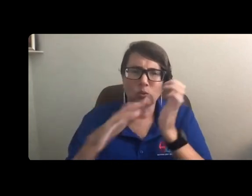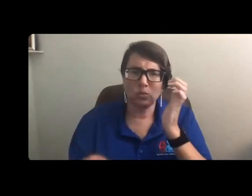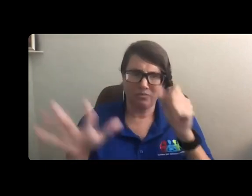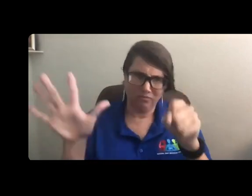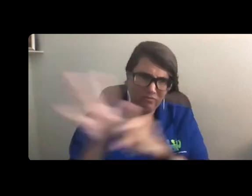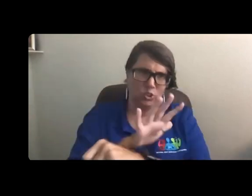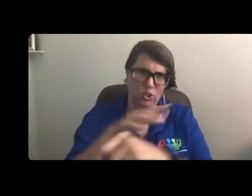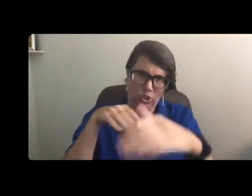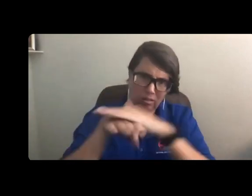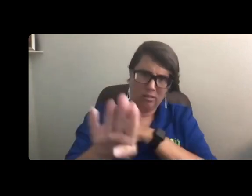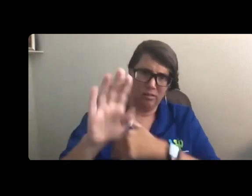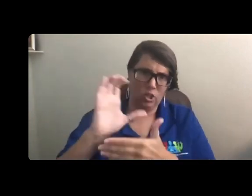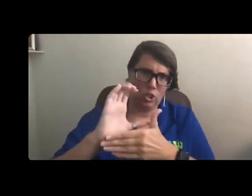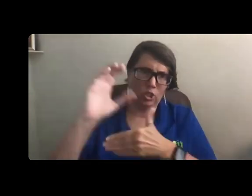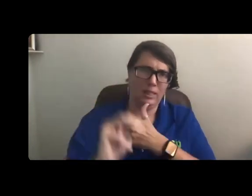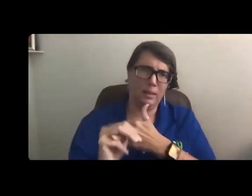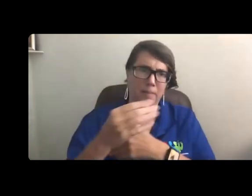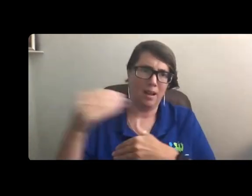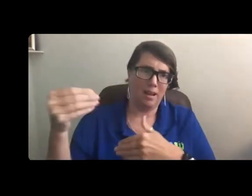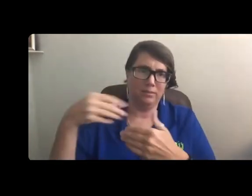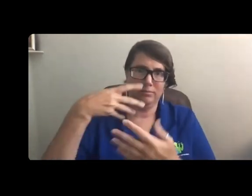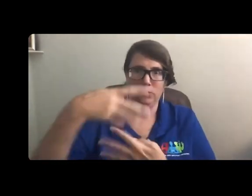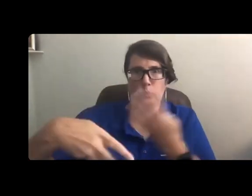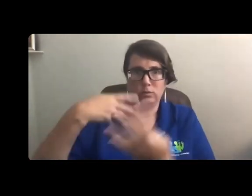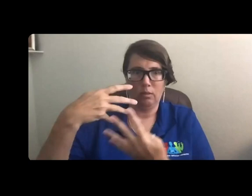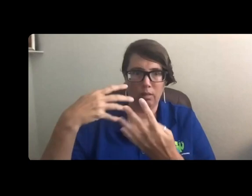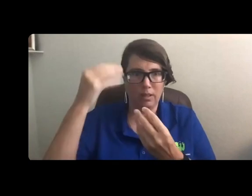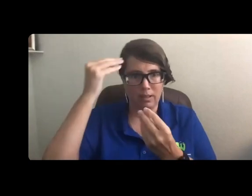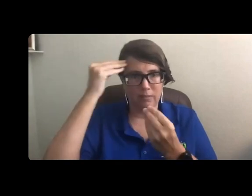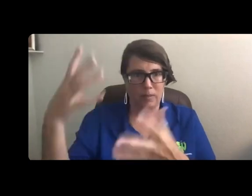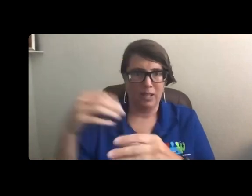And how can the deaf students fully access the curriculum and social